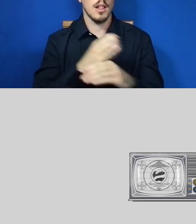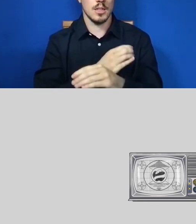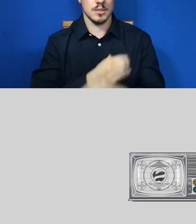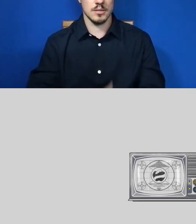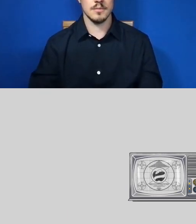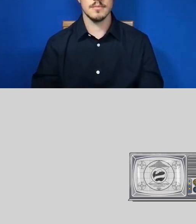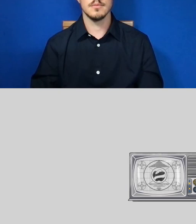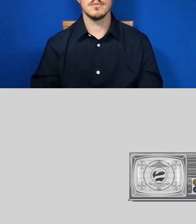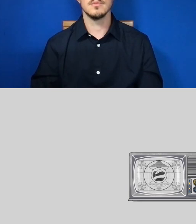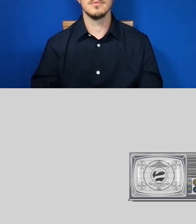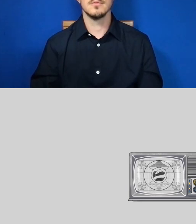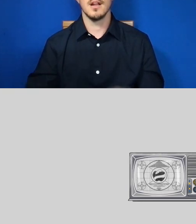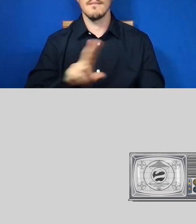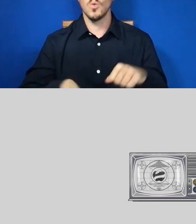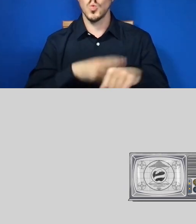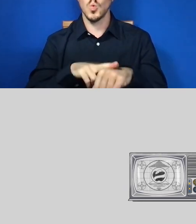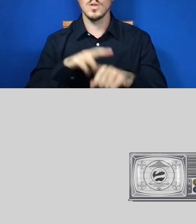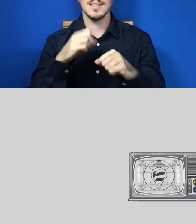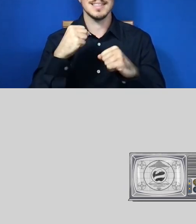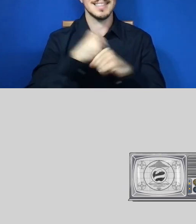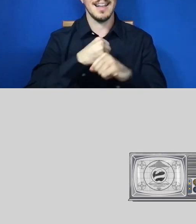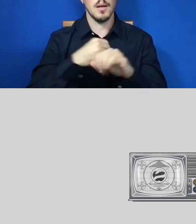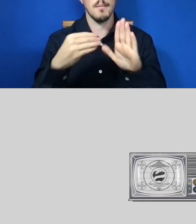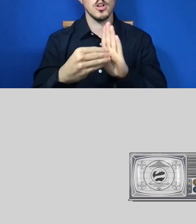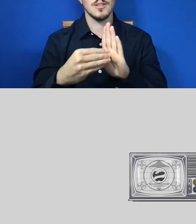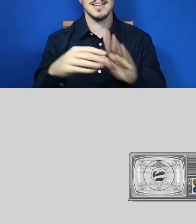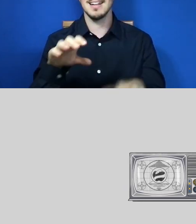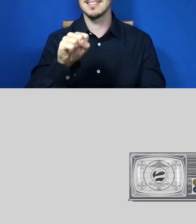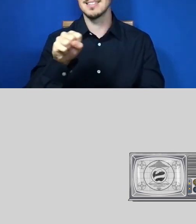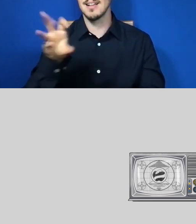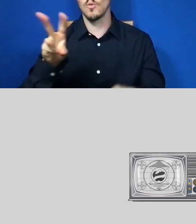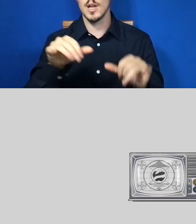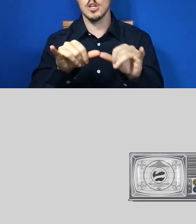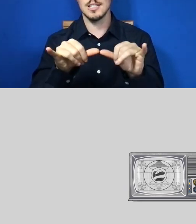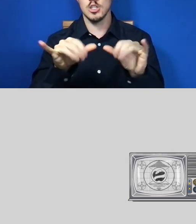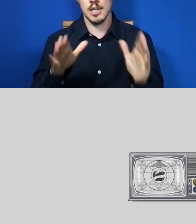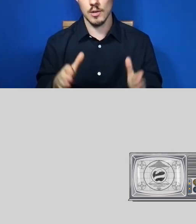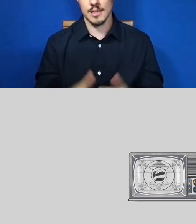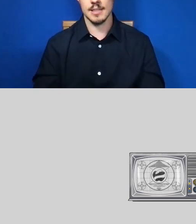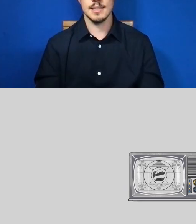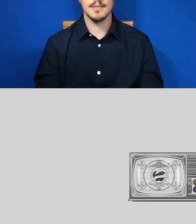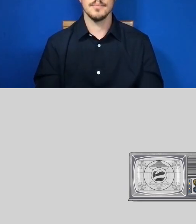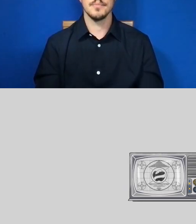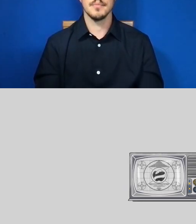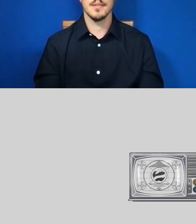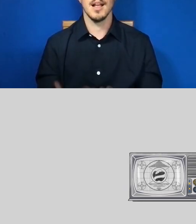And of course, data modeling and software engineering. I also highly recommend